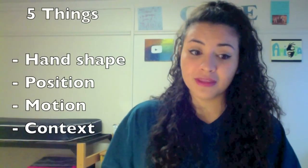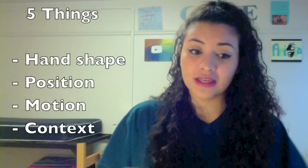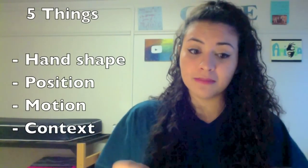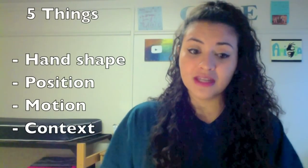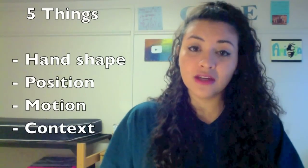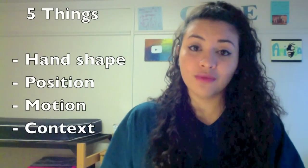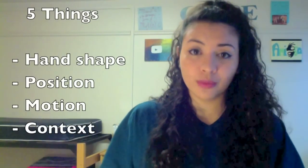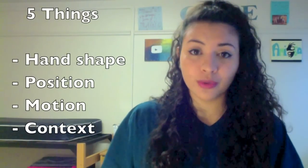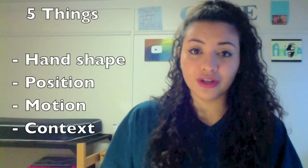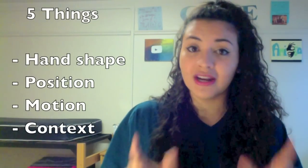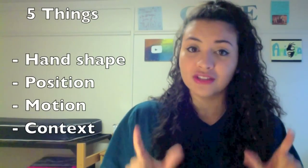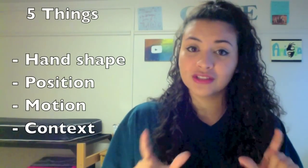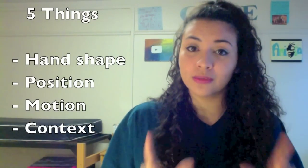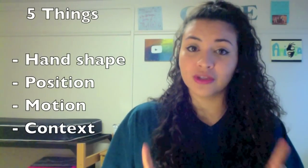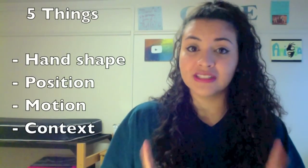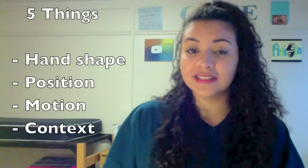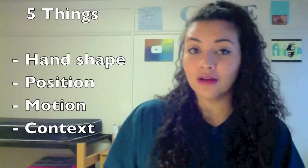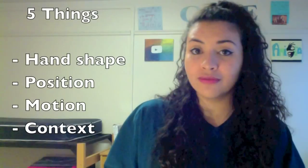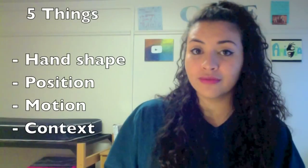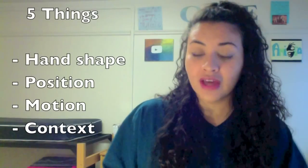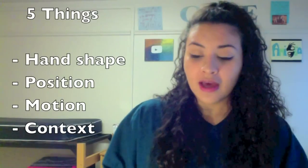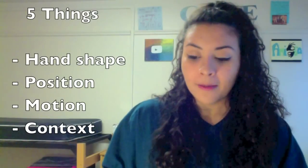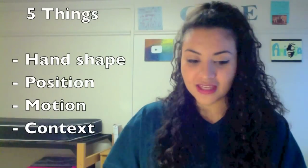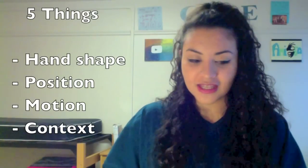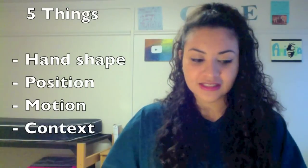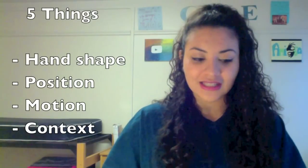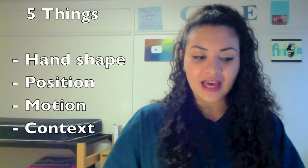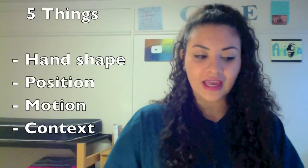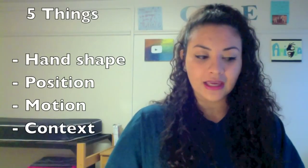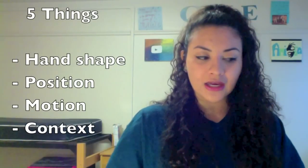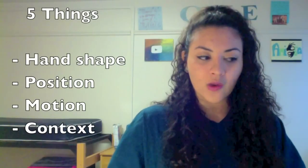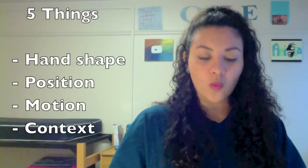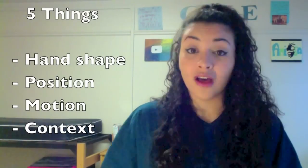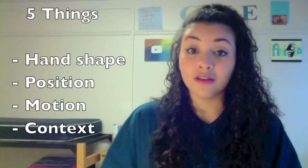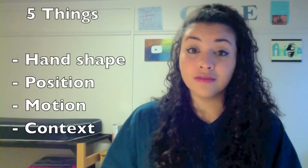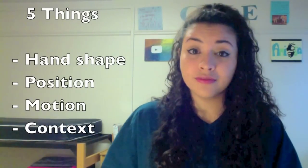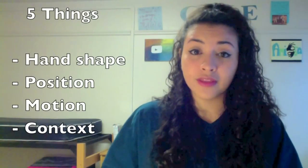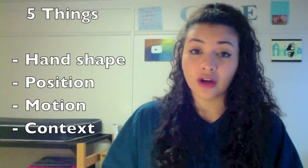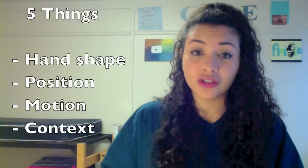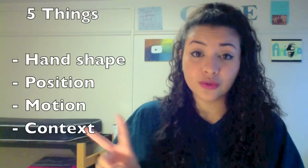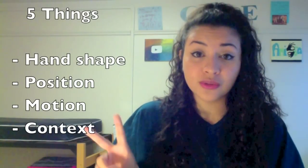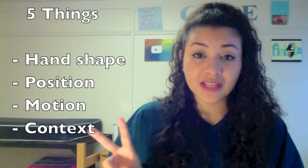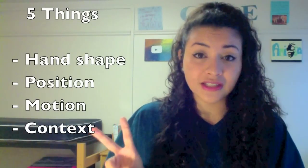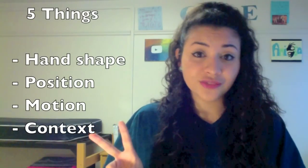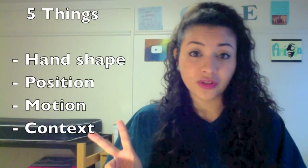up the meaning of the word not just the word its self. Things like "Love". There are 2